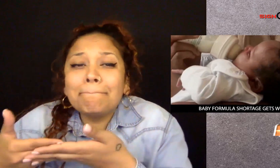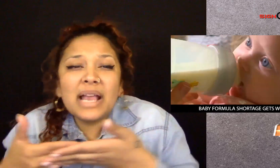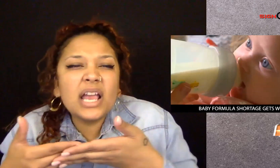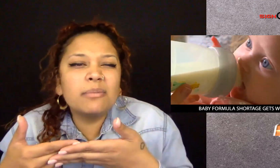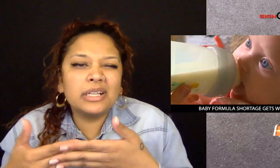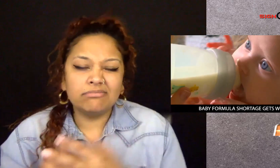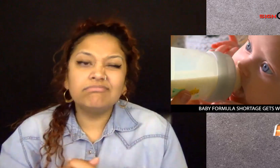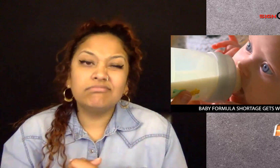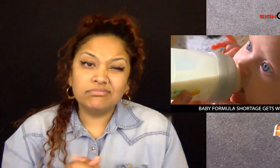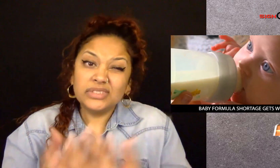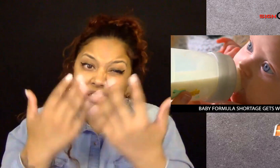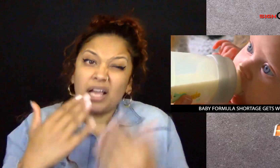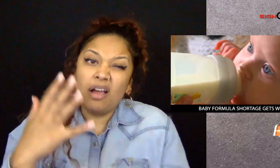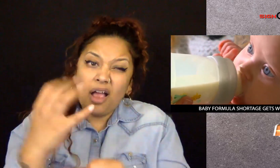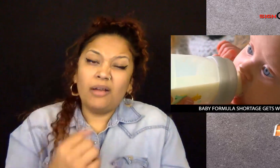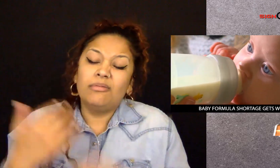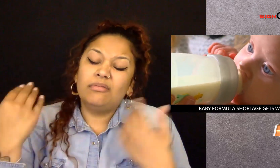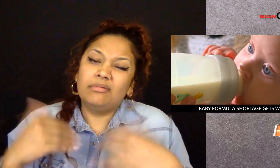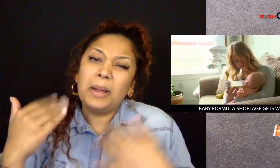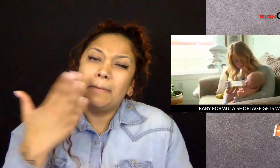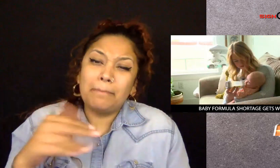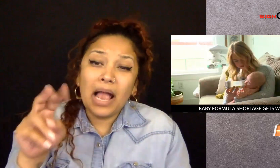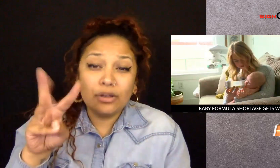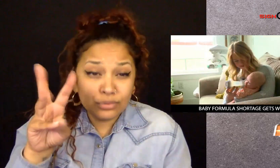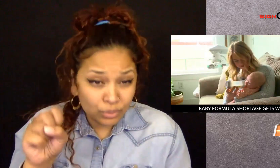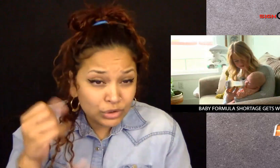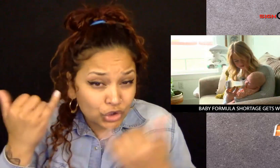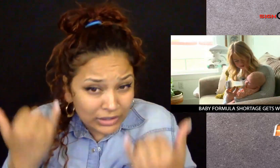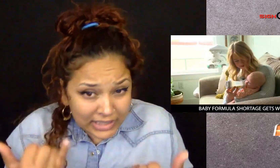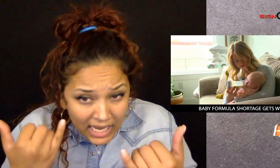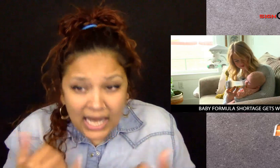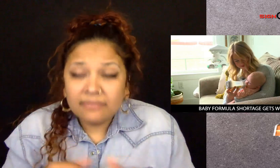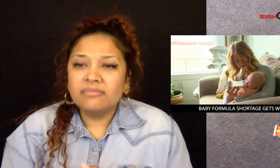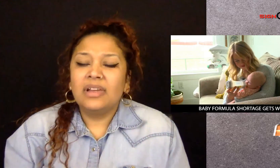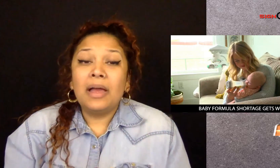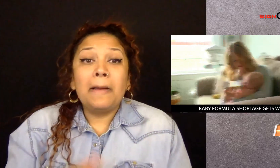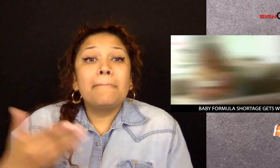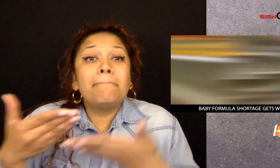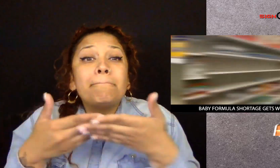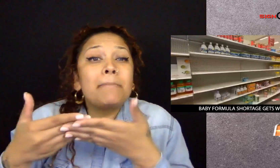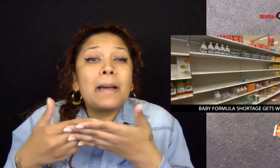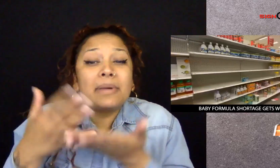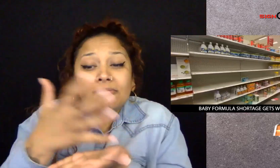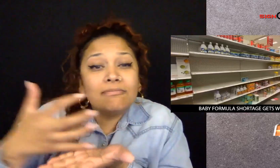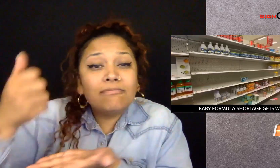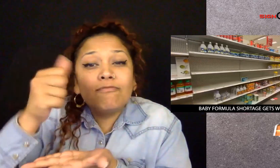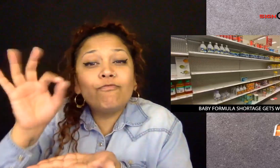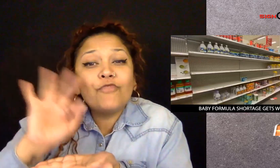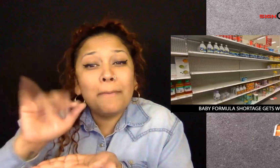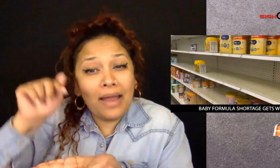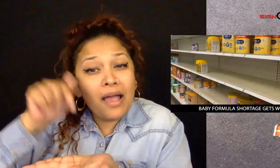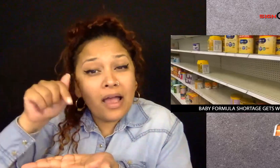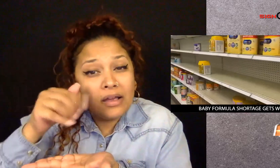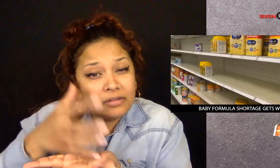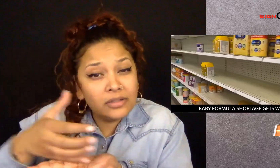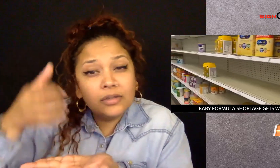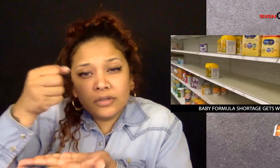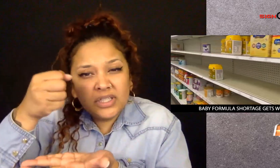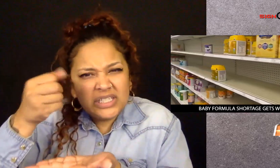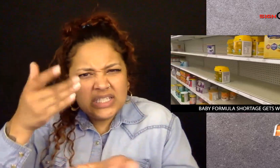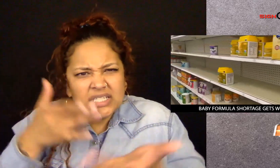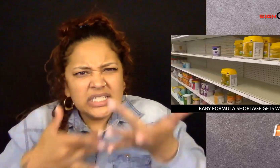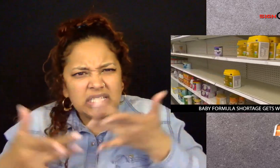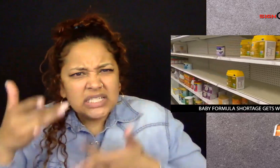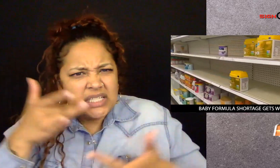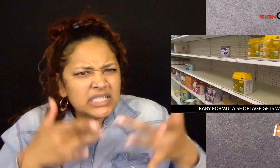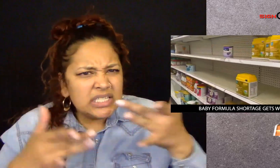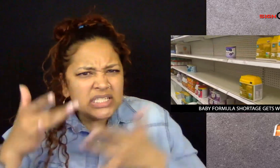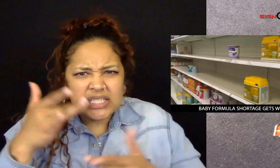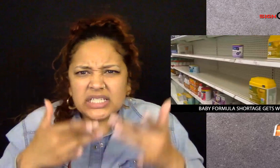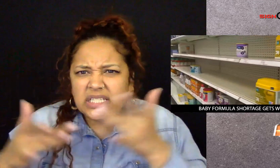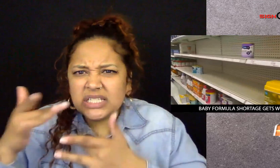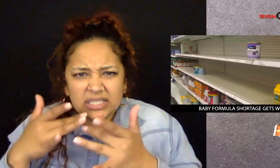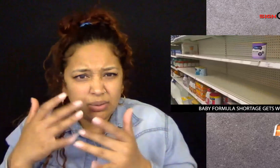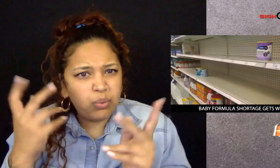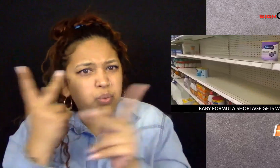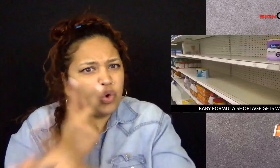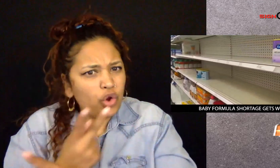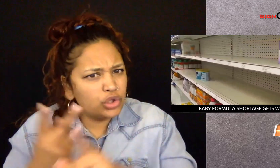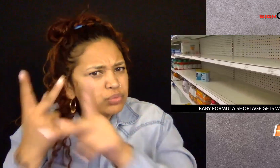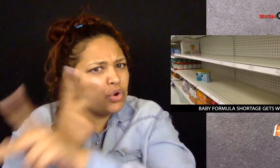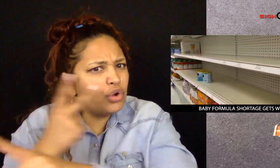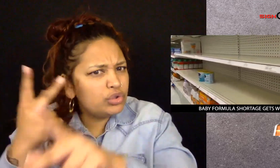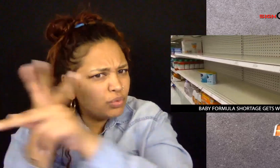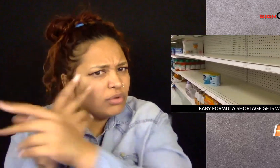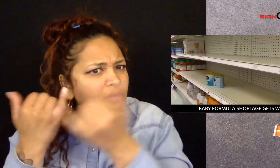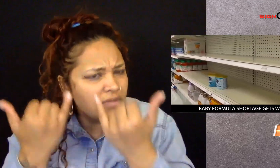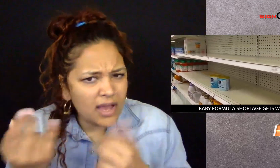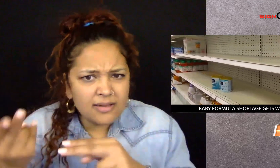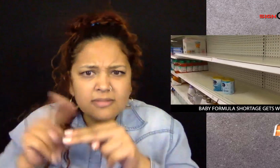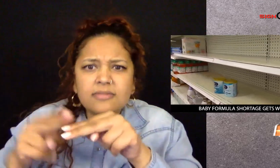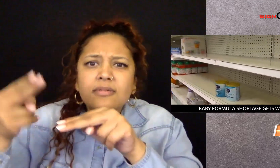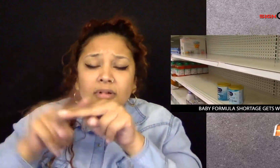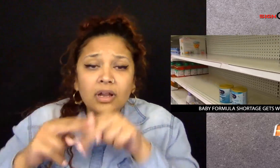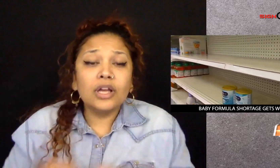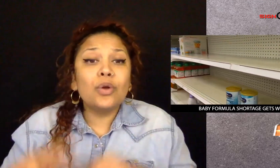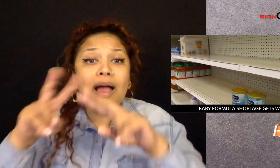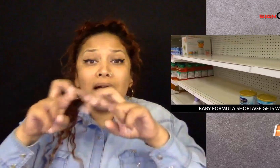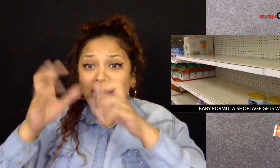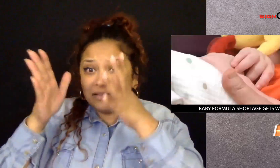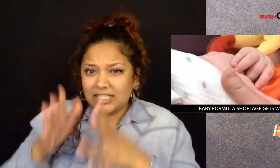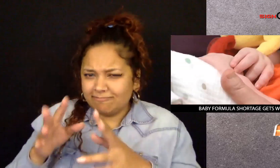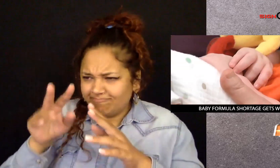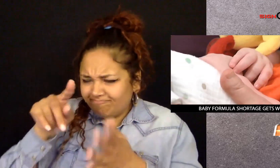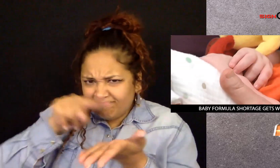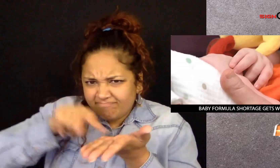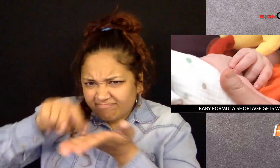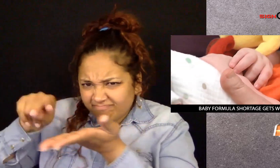parents with infants